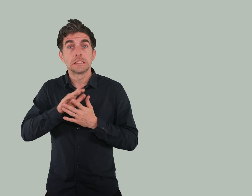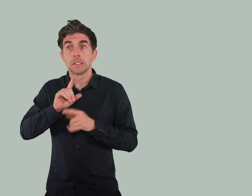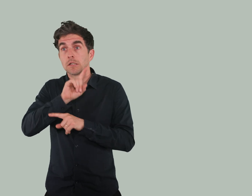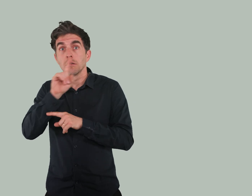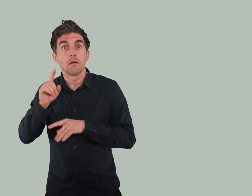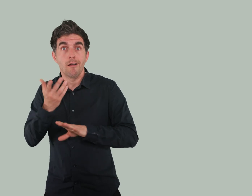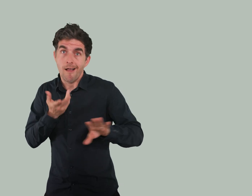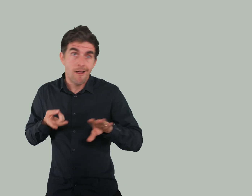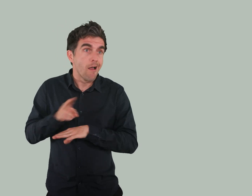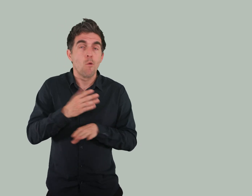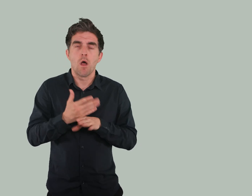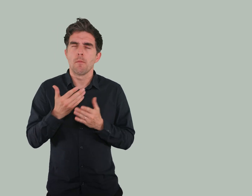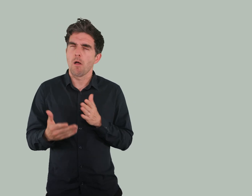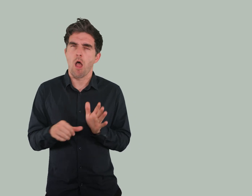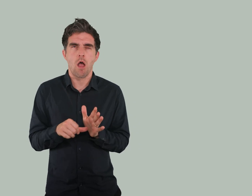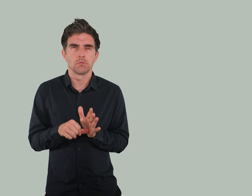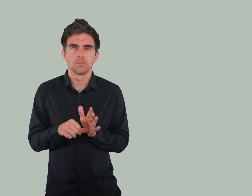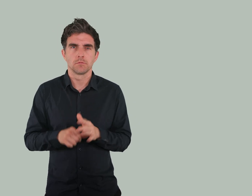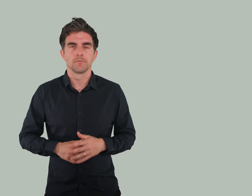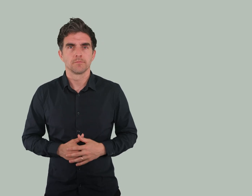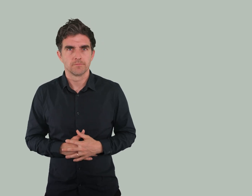the route back is much harder.